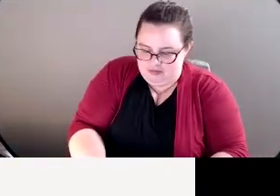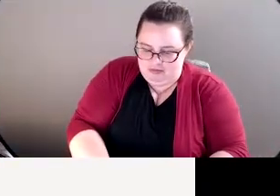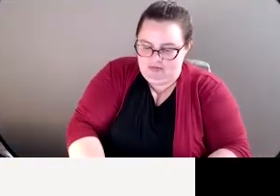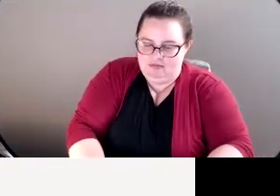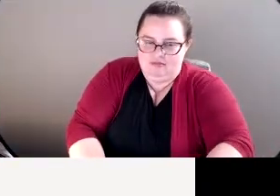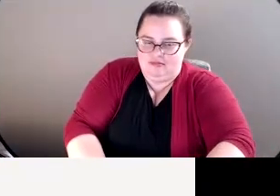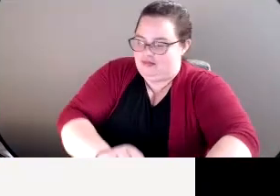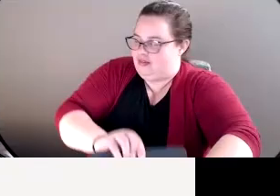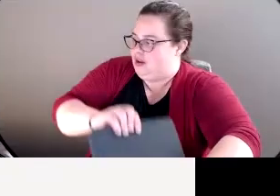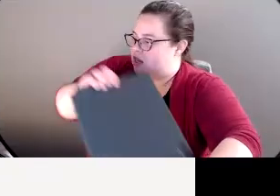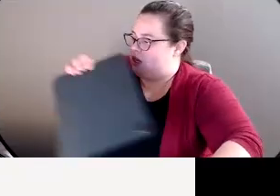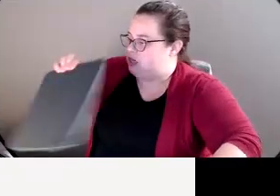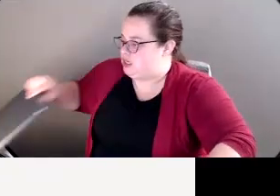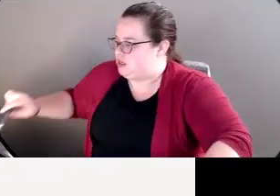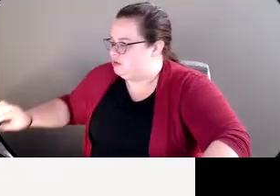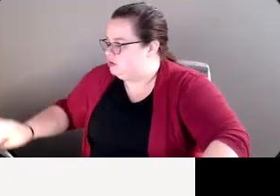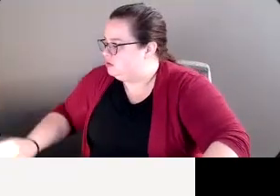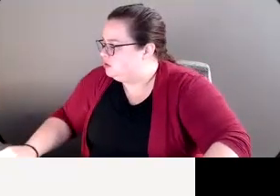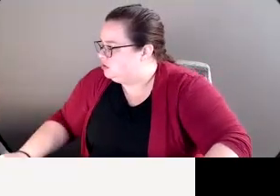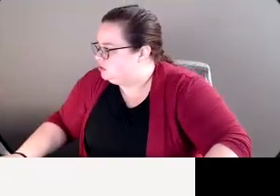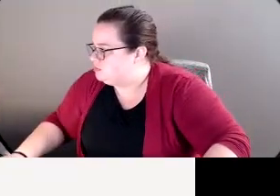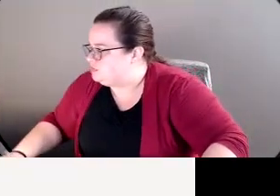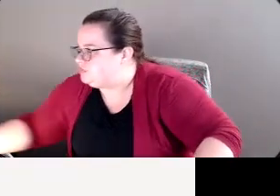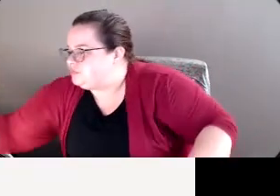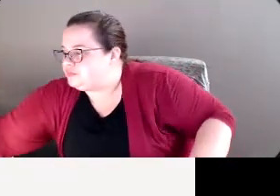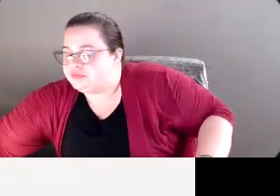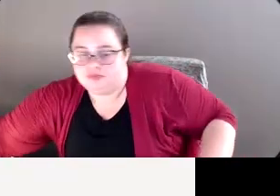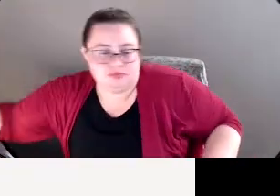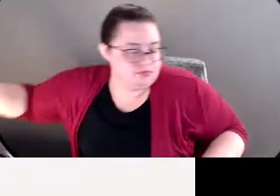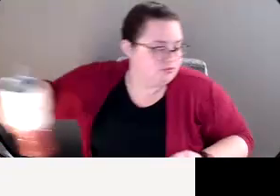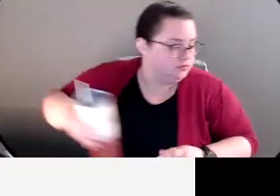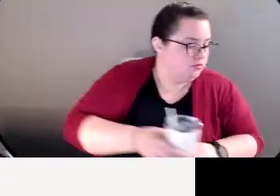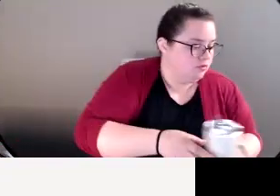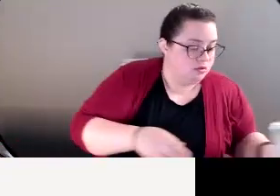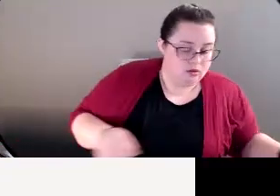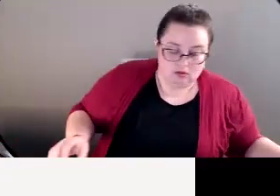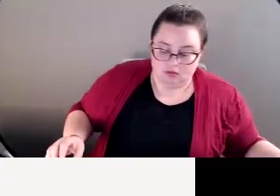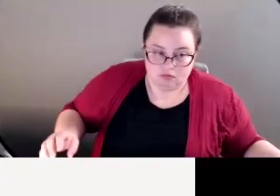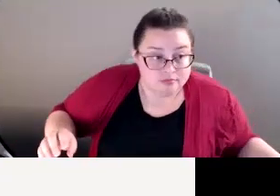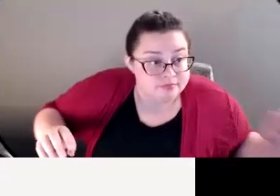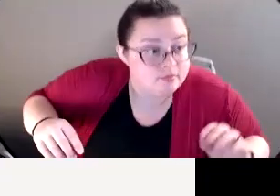All right. The media player in Canvas, as well as for Studio,